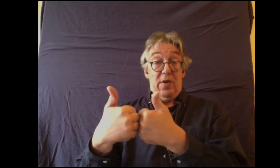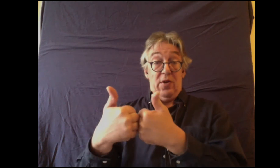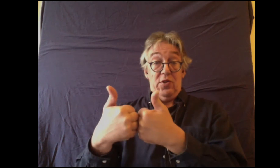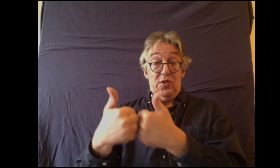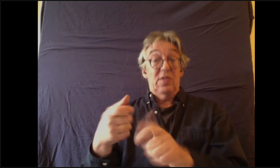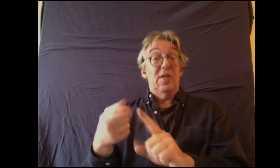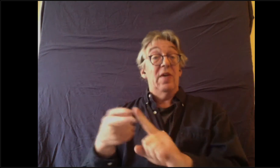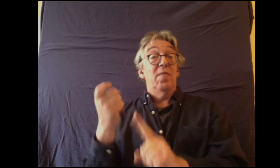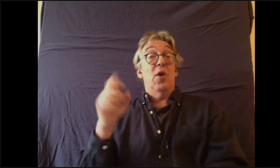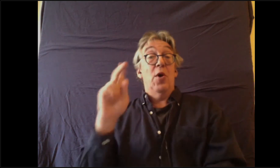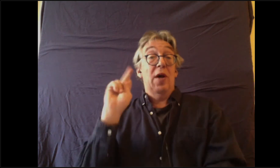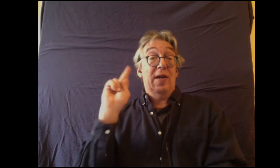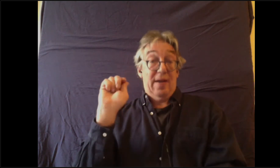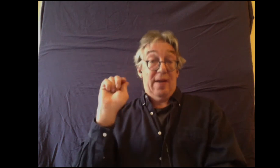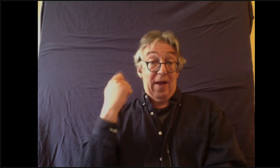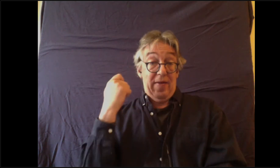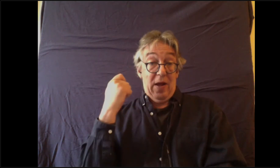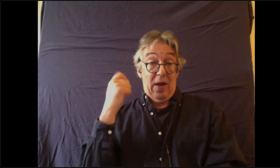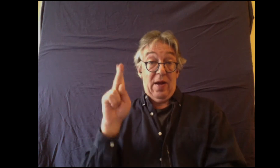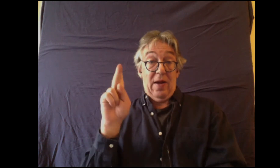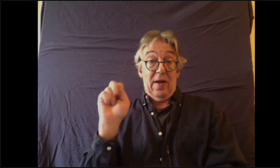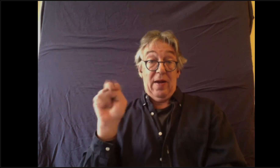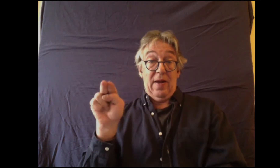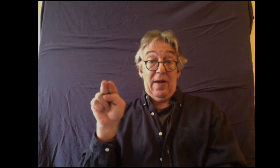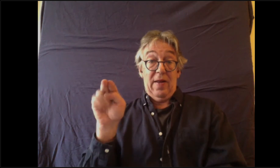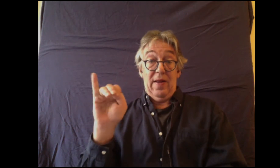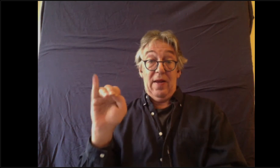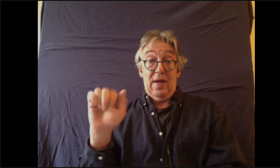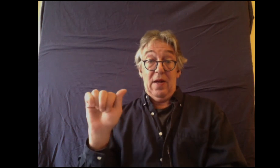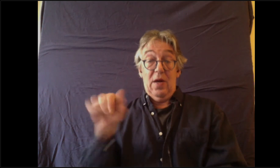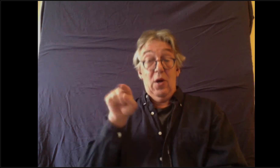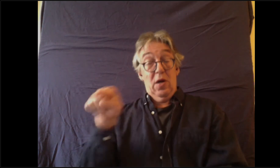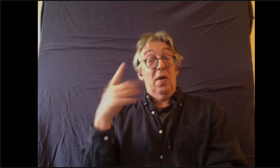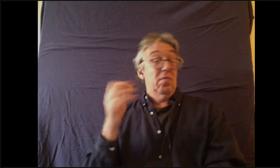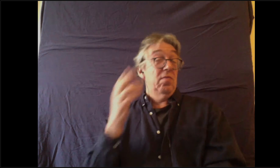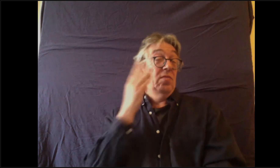She has been a disability champion on sexual reproductive health rights,